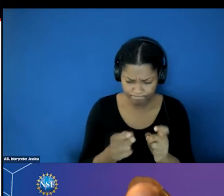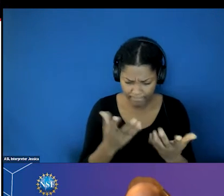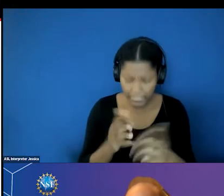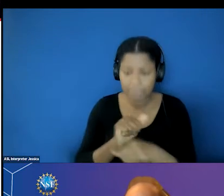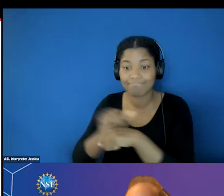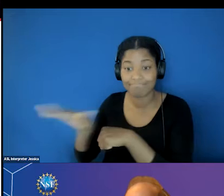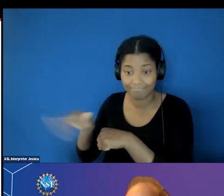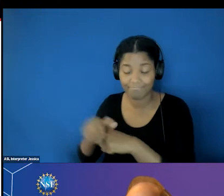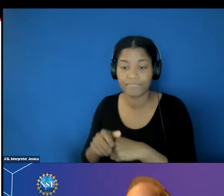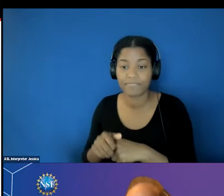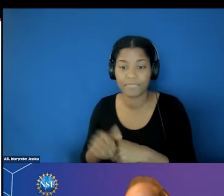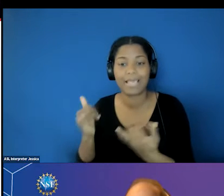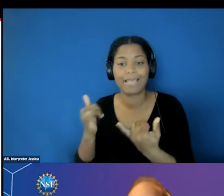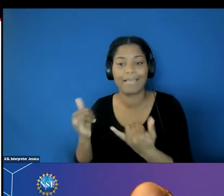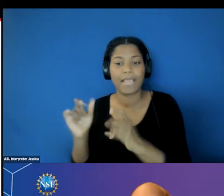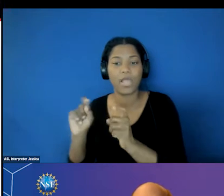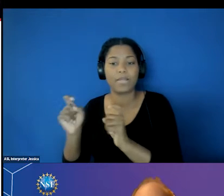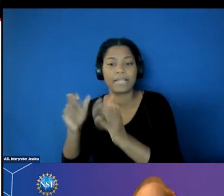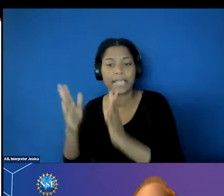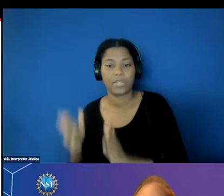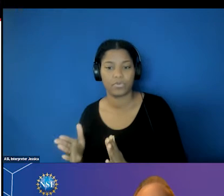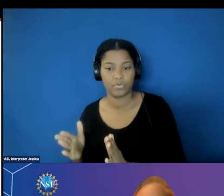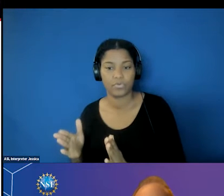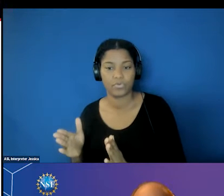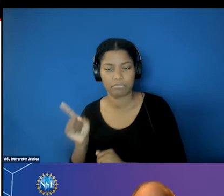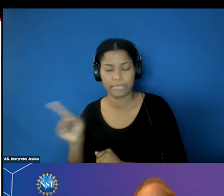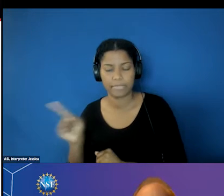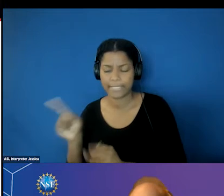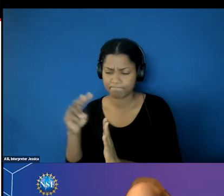and it comes back to the editor of the journal. And the editor says, "Fine.